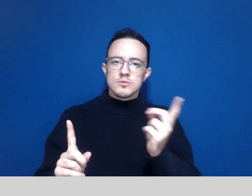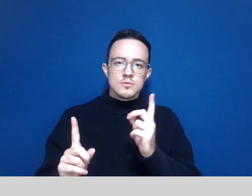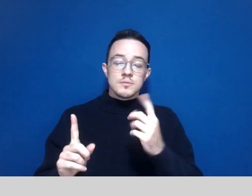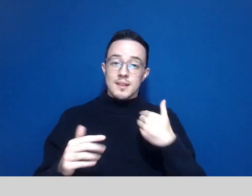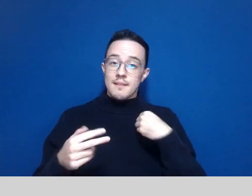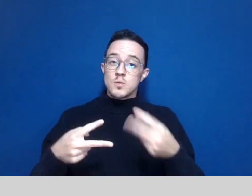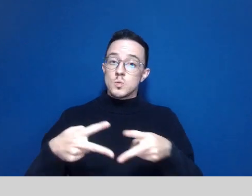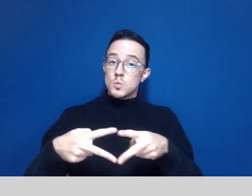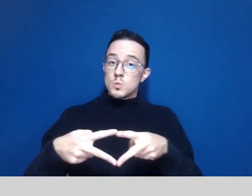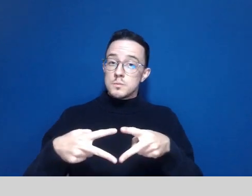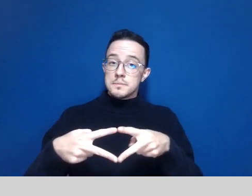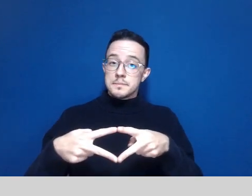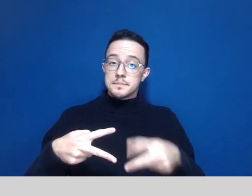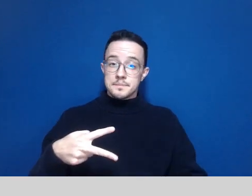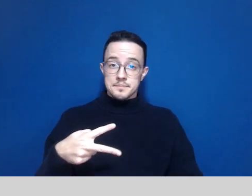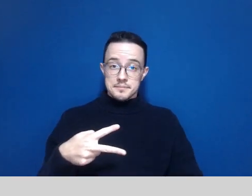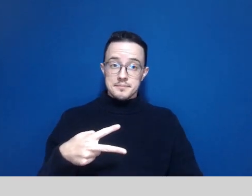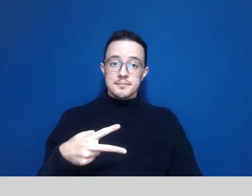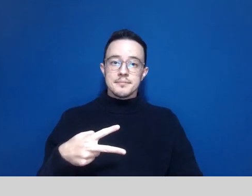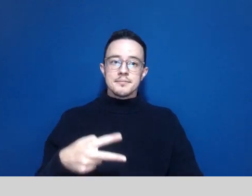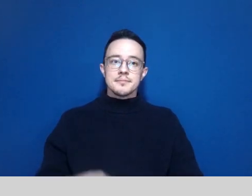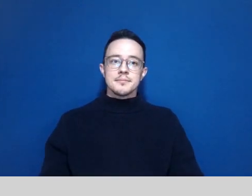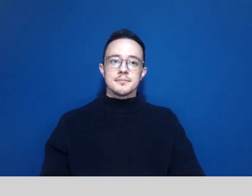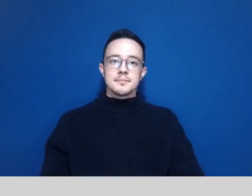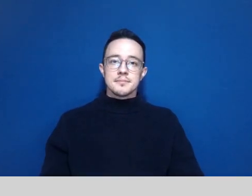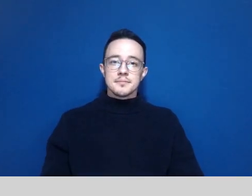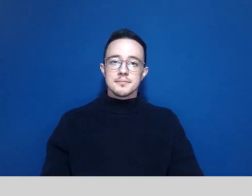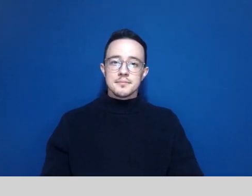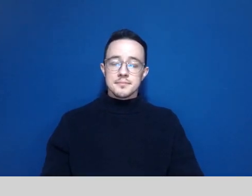And those are two different things.